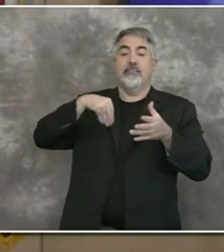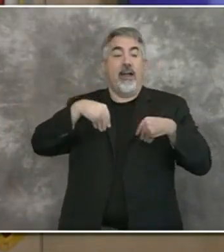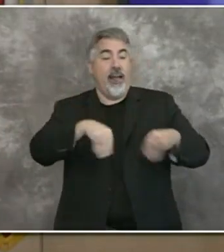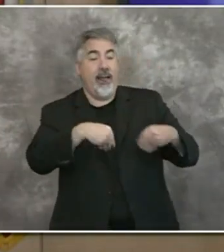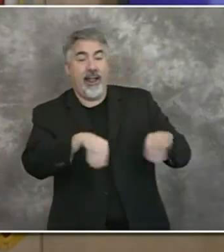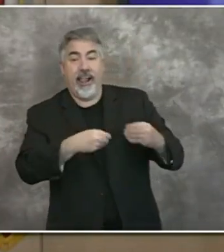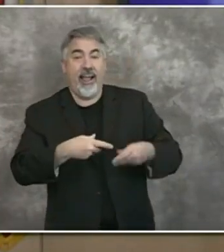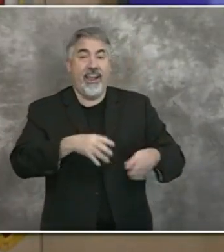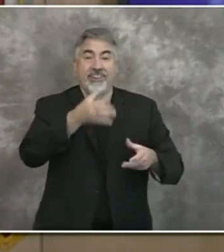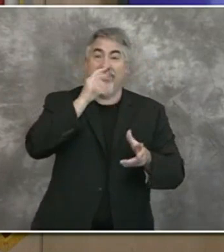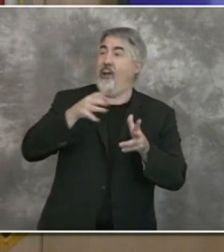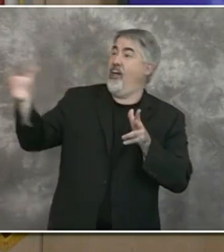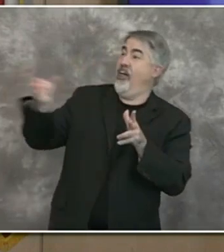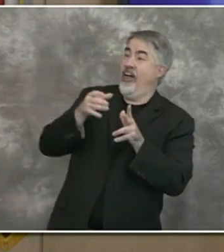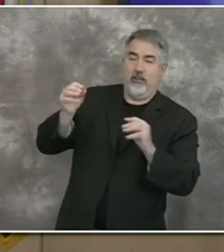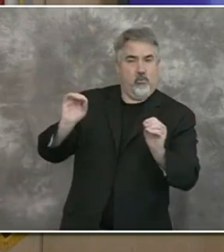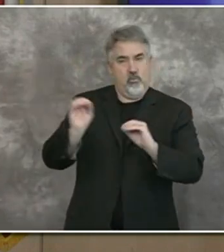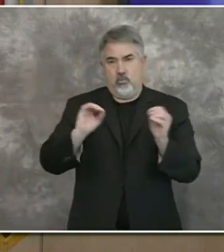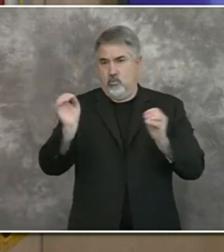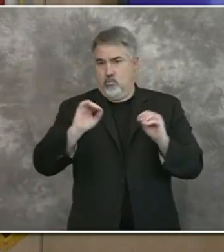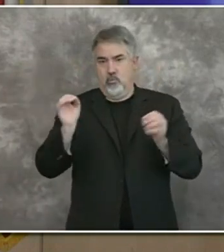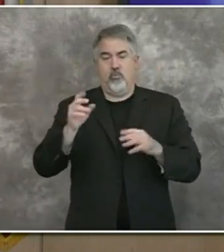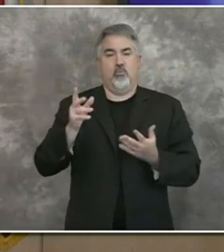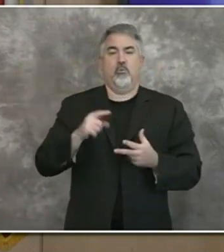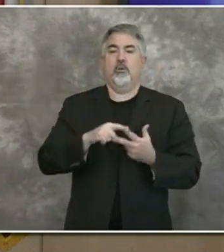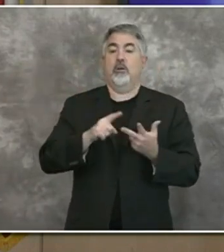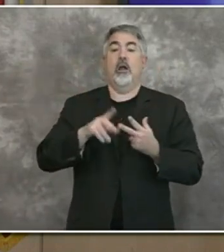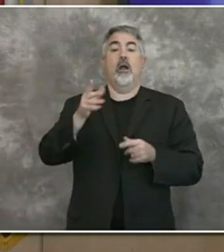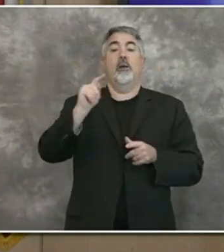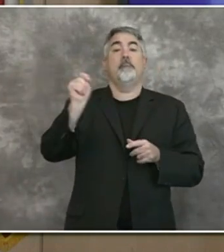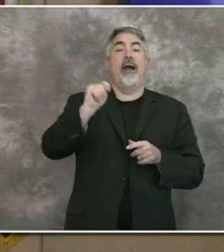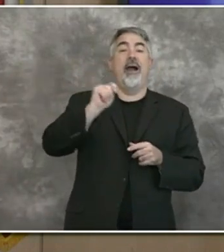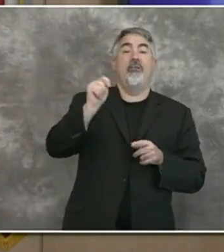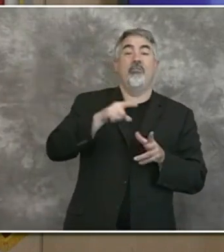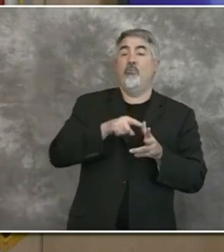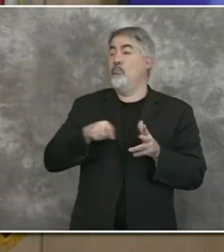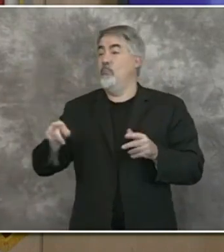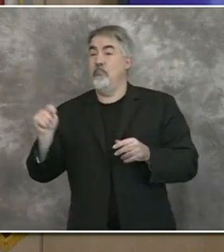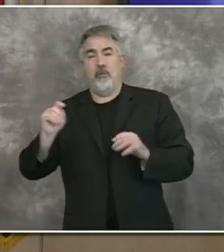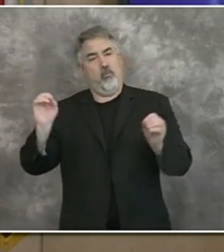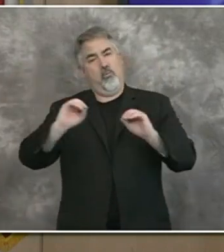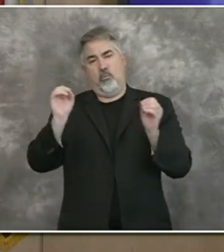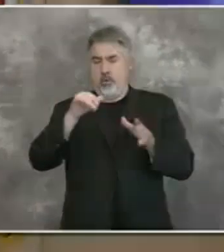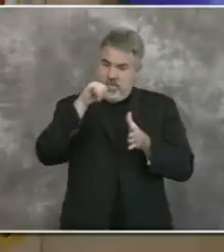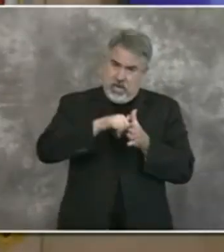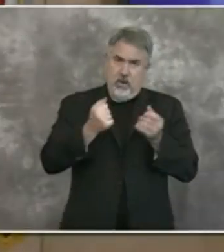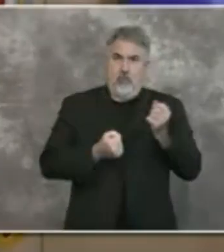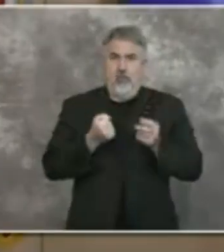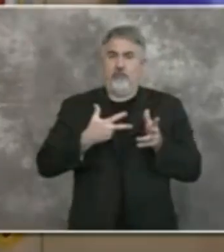PROVIDED. THERE'S NO EXIT INTO THE VEHICLE. OTHERS KNOW OPENING OF SNACK BARS BOOKSTORES OR ANY TYPE OF CONCESSION STAND. THERE'S NO